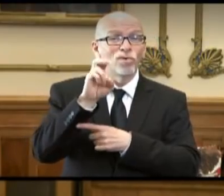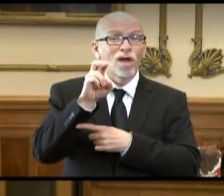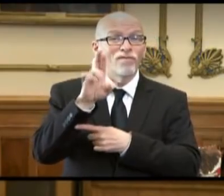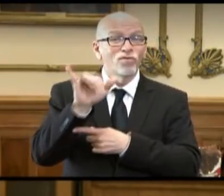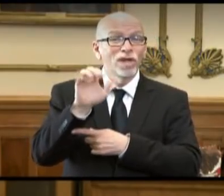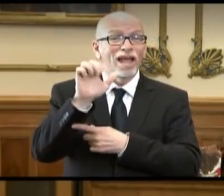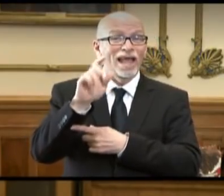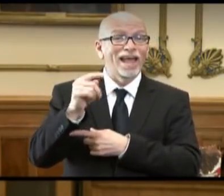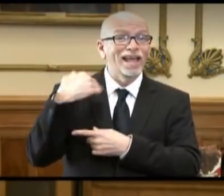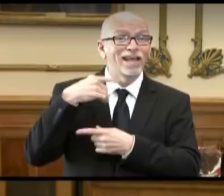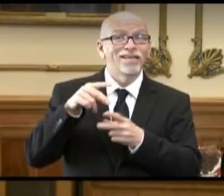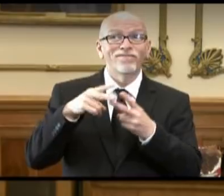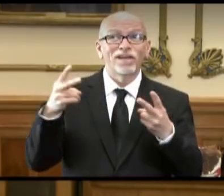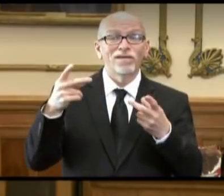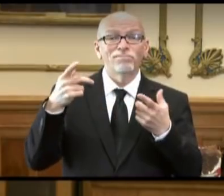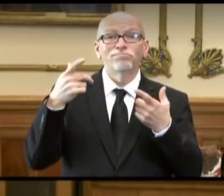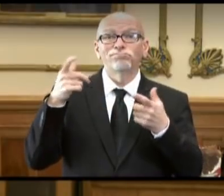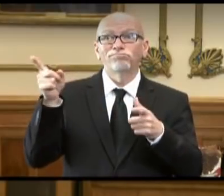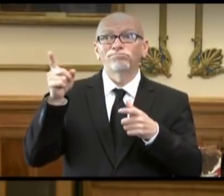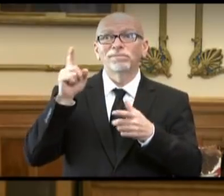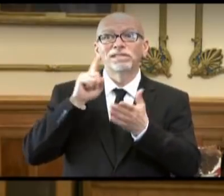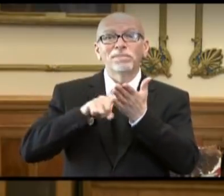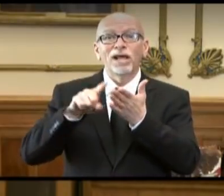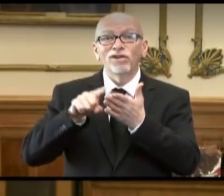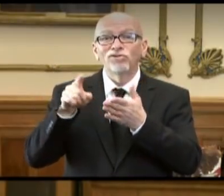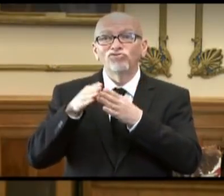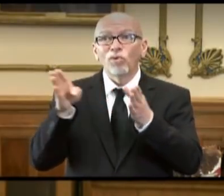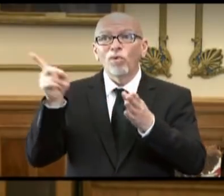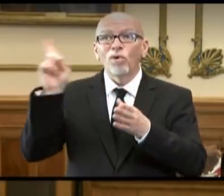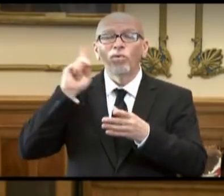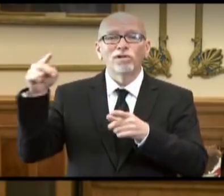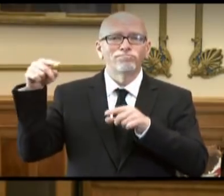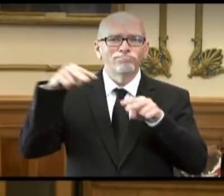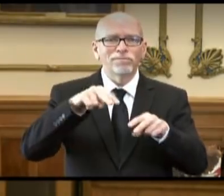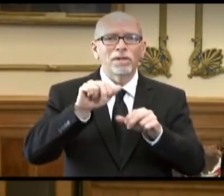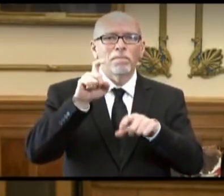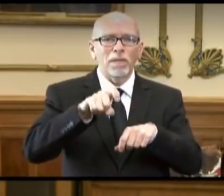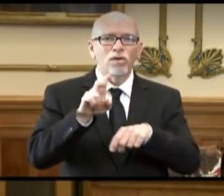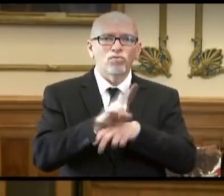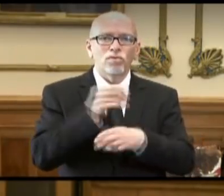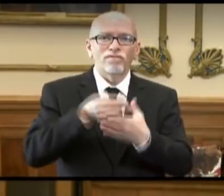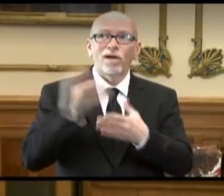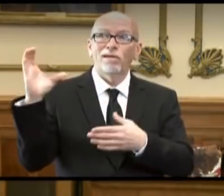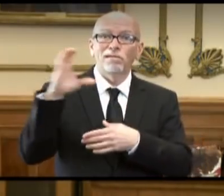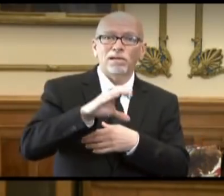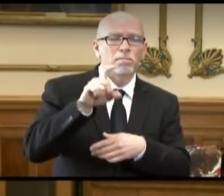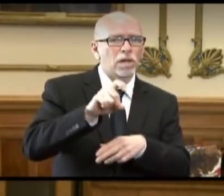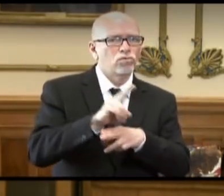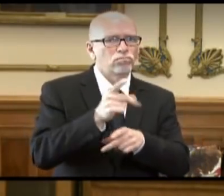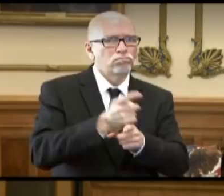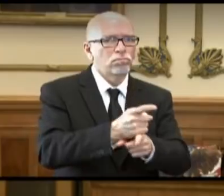ALERTED US TO A STRICT COMPLIANCE PROGRAM.